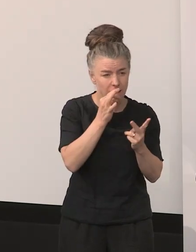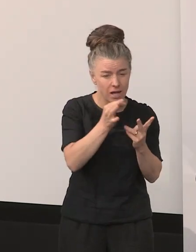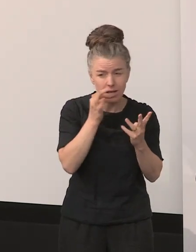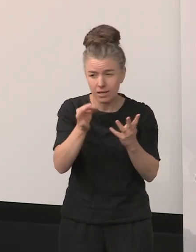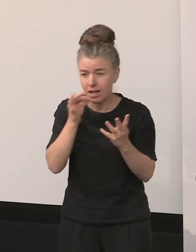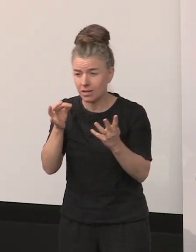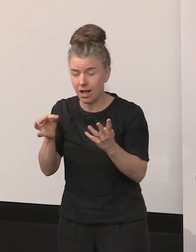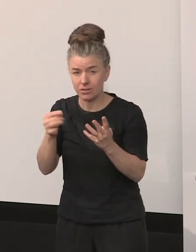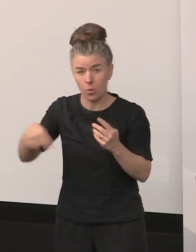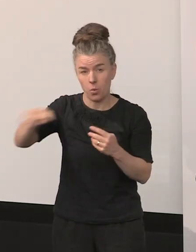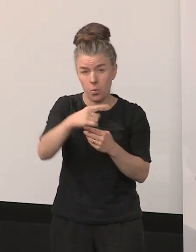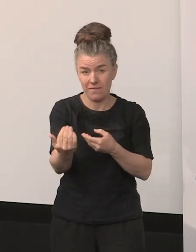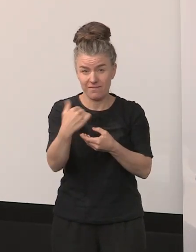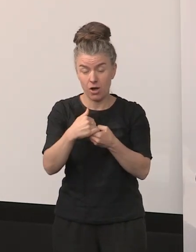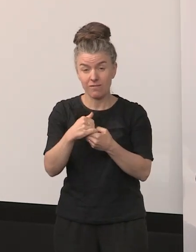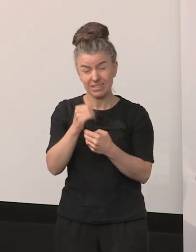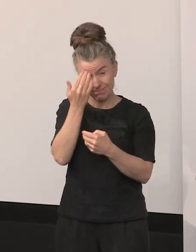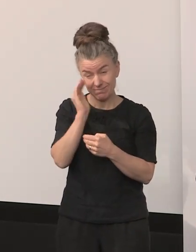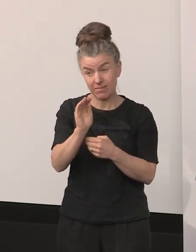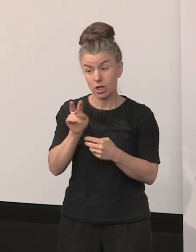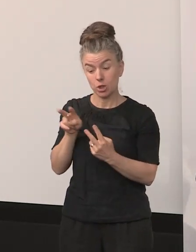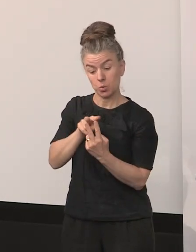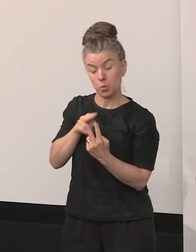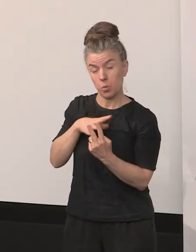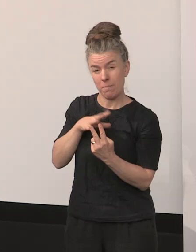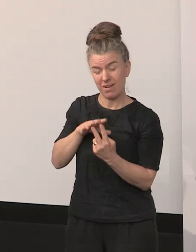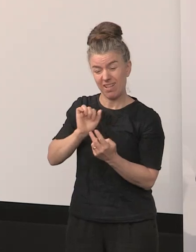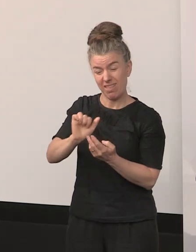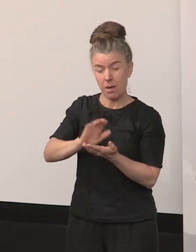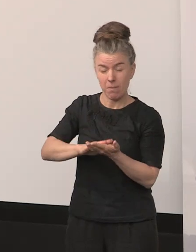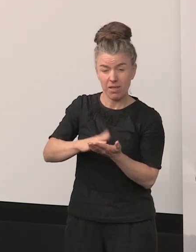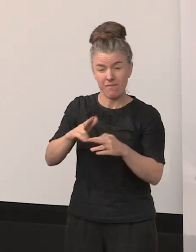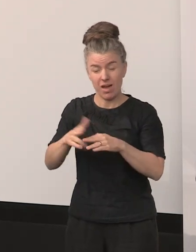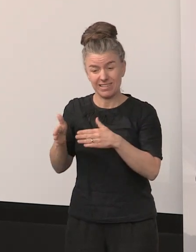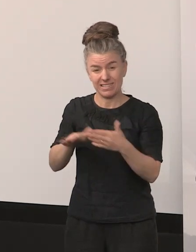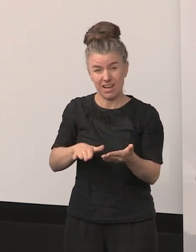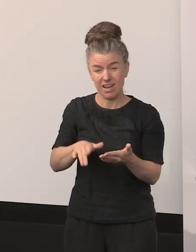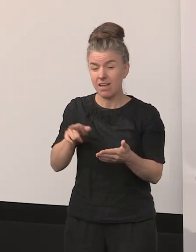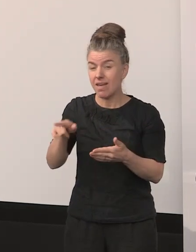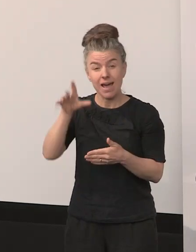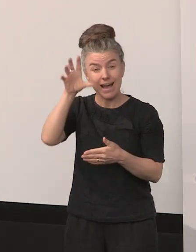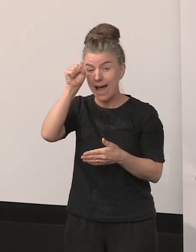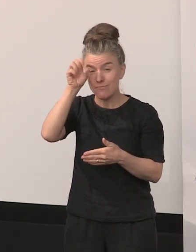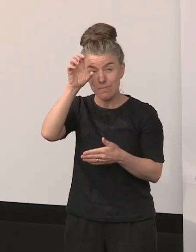from the side. And this is information we've verified with all those involved. And I just want to reiterate, the